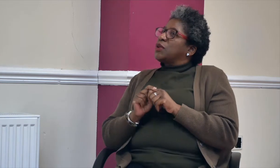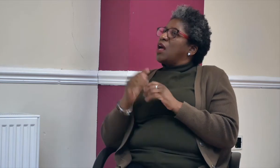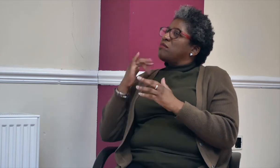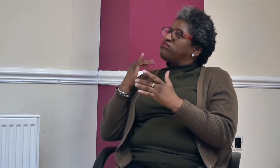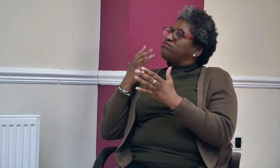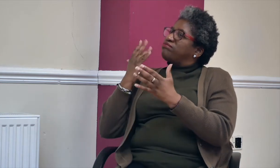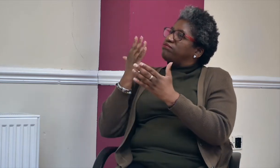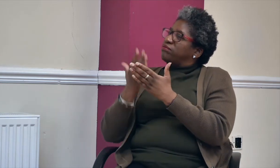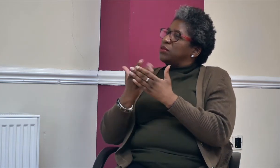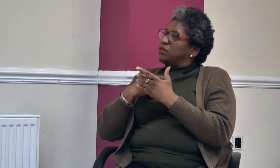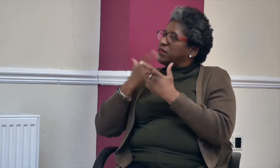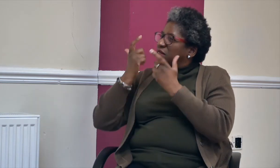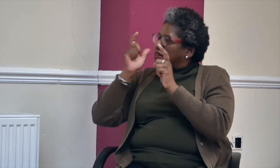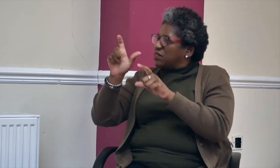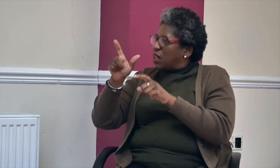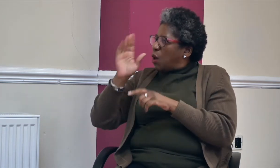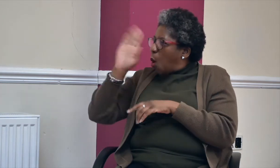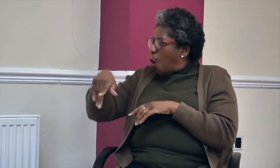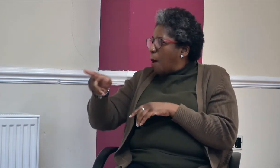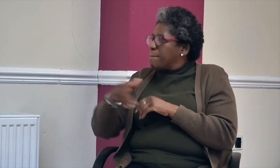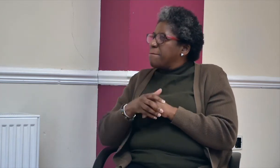While I was living at home, they adapted.